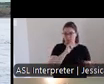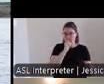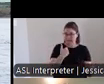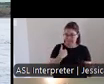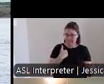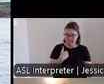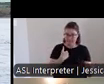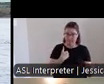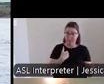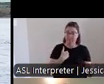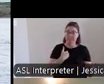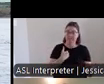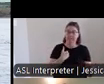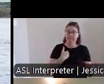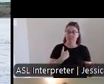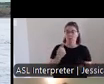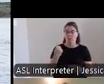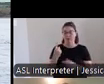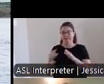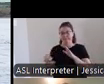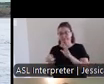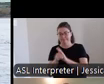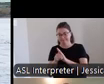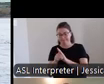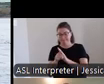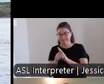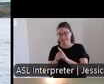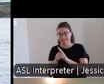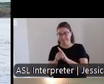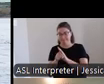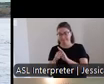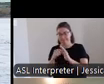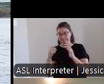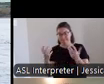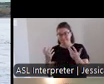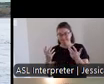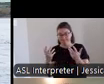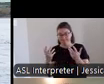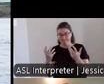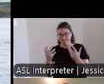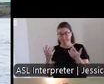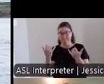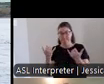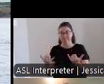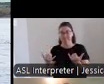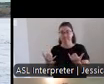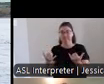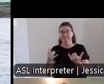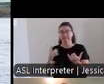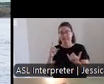Um, I would say a failure, or a drawback, or a minus, is that now I need to make sure that I'm constantly updating